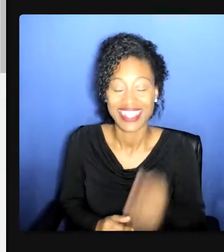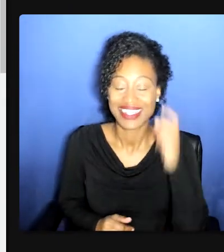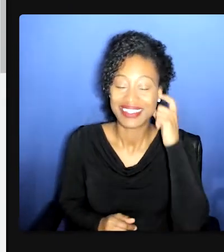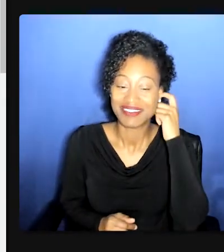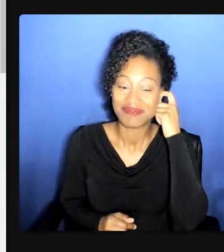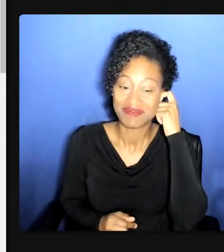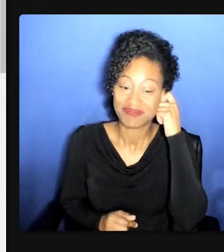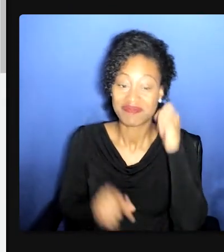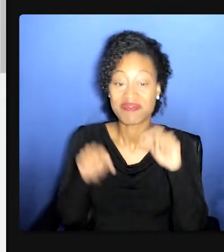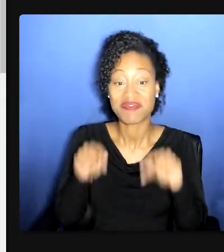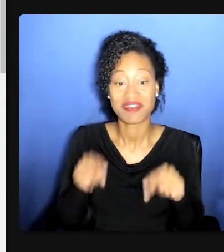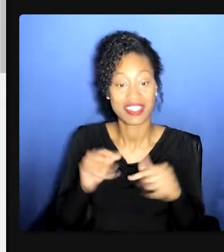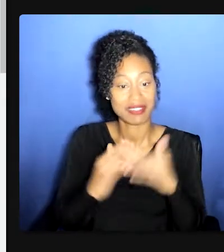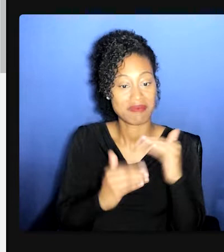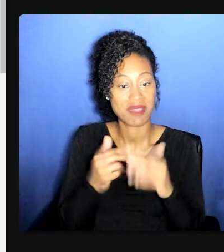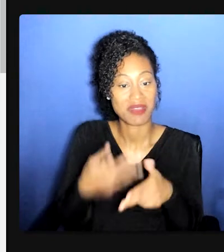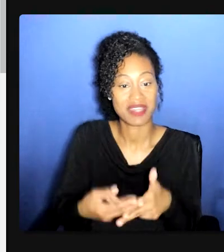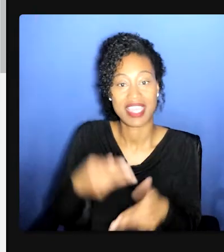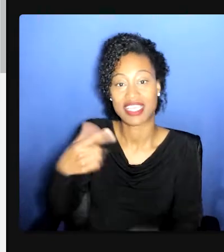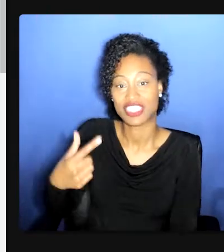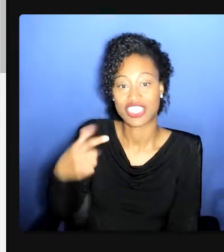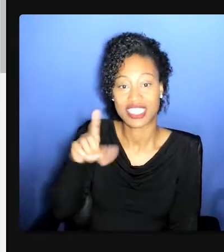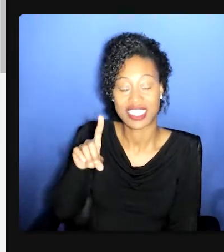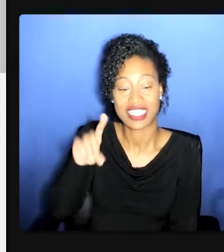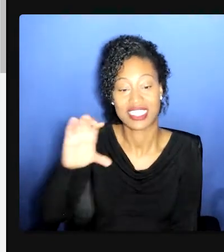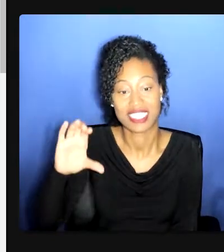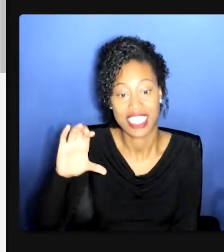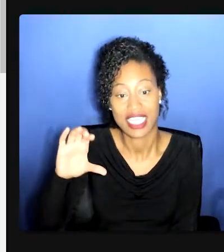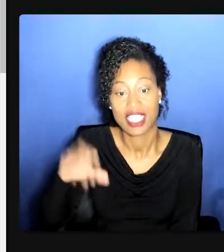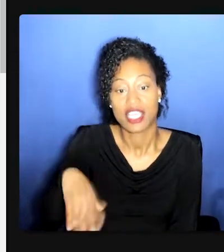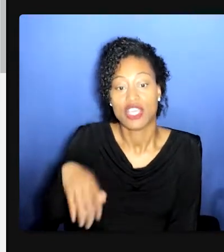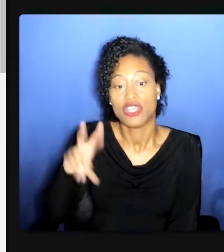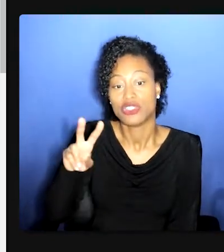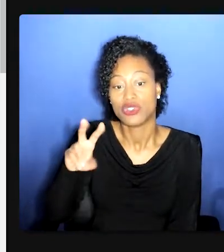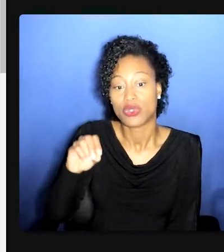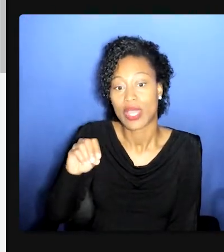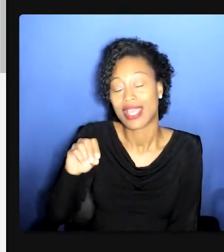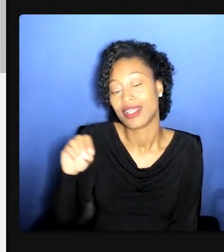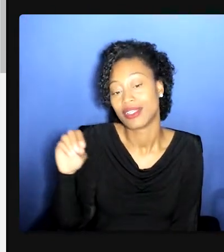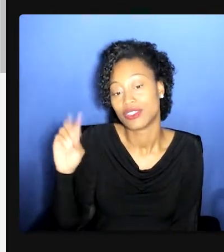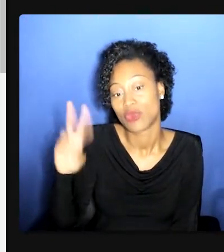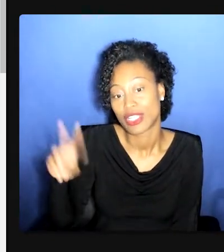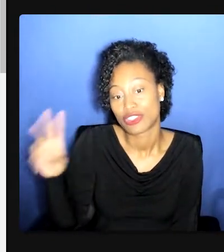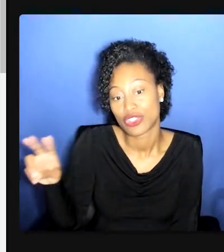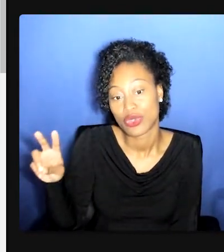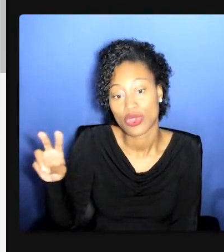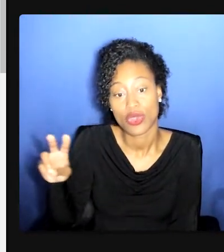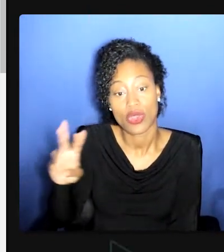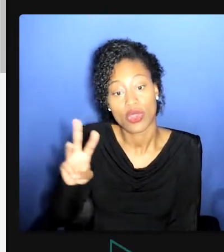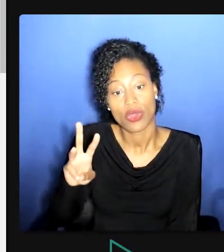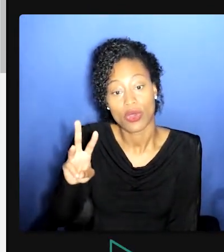Let's call this build name "GDC2022WithMPS".